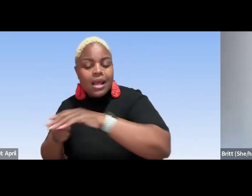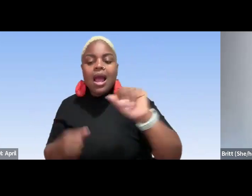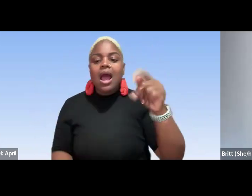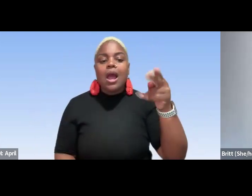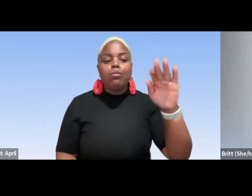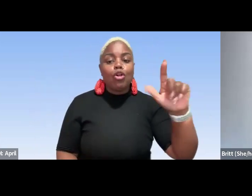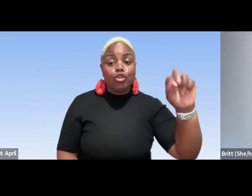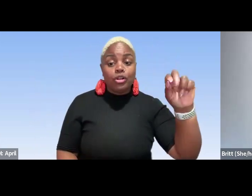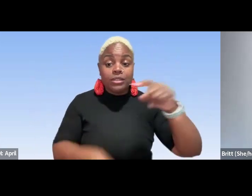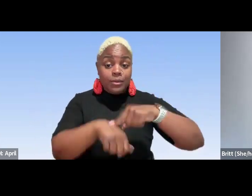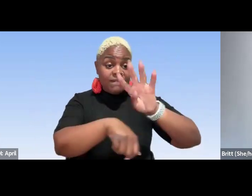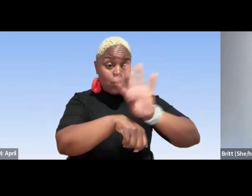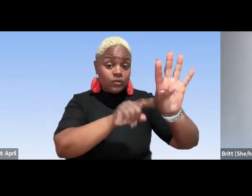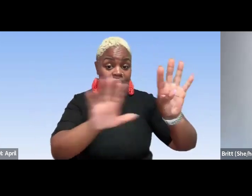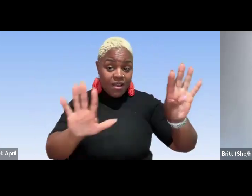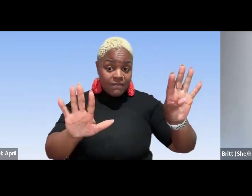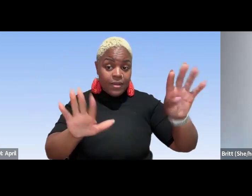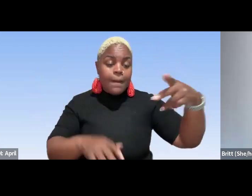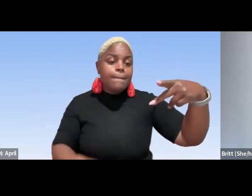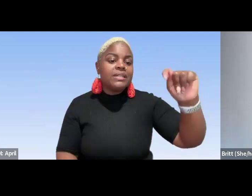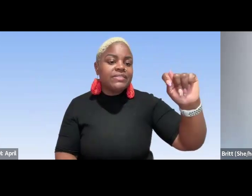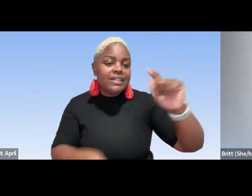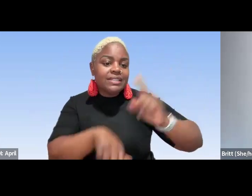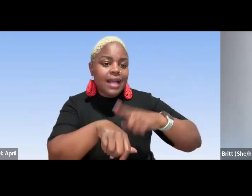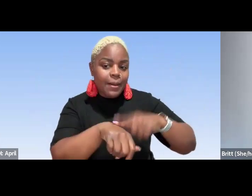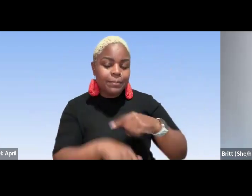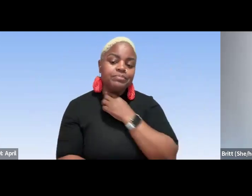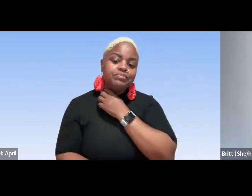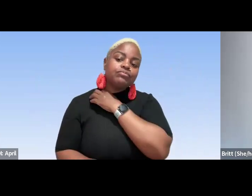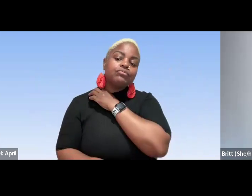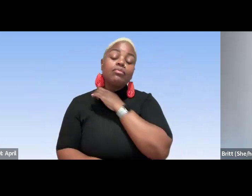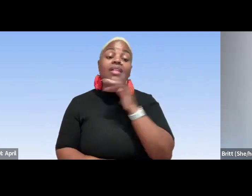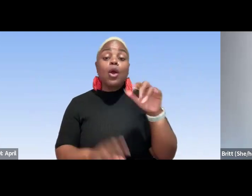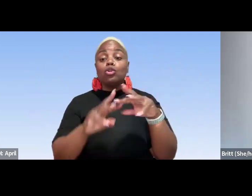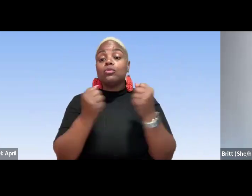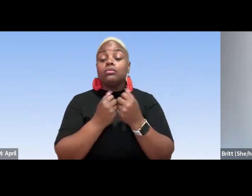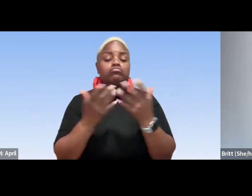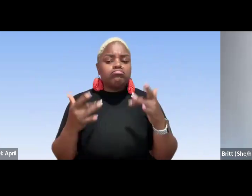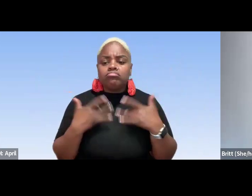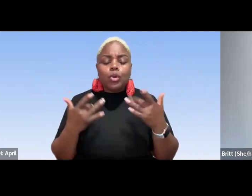And in this workshop, we're gonna build on the things that we've been talking about, but put it in a very practical way.